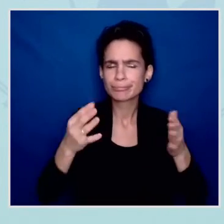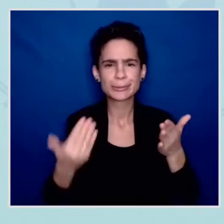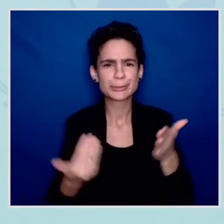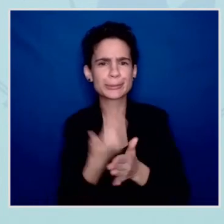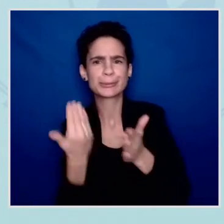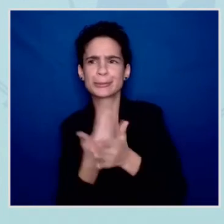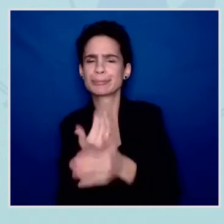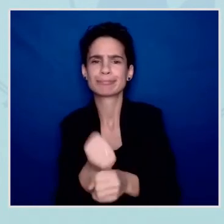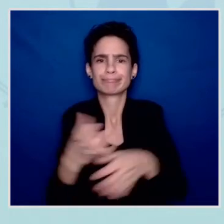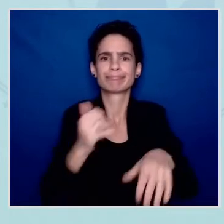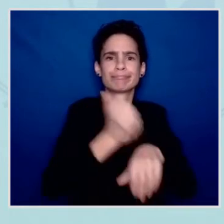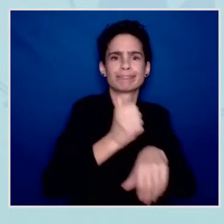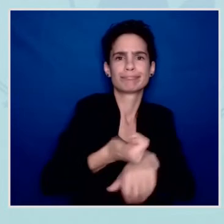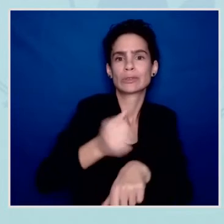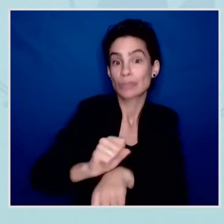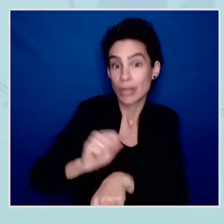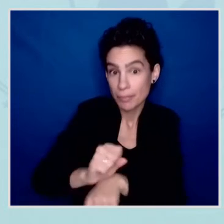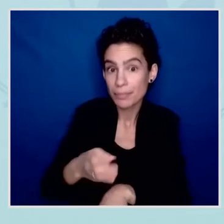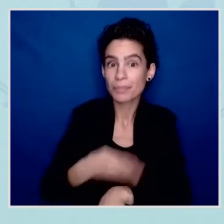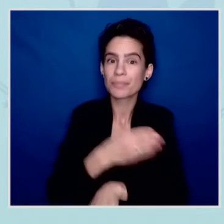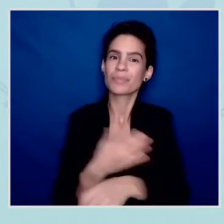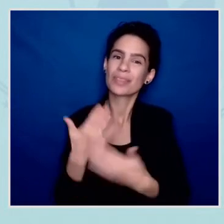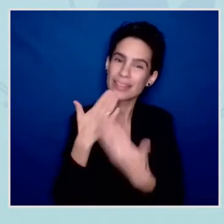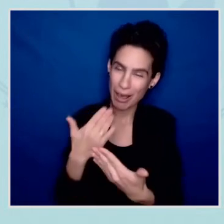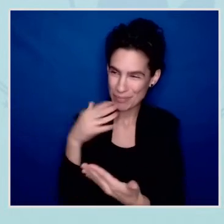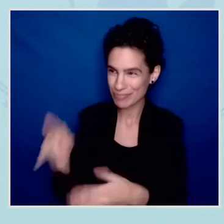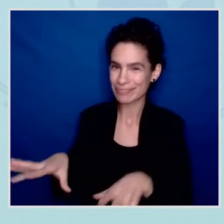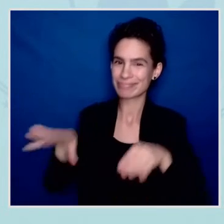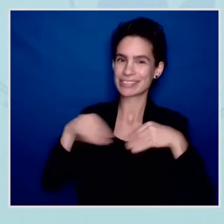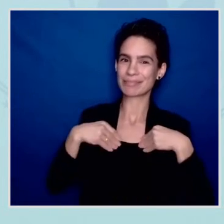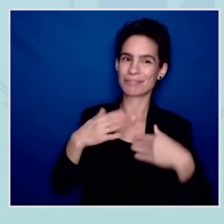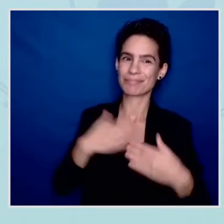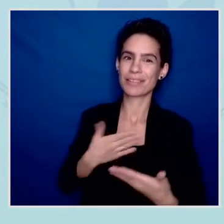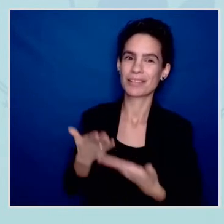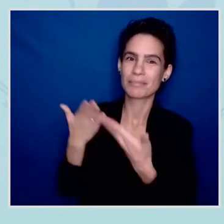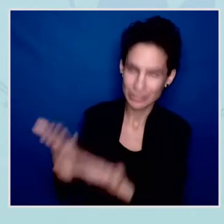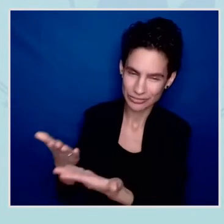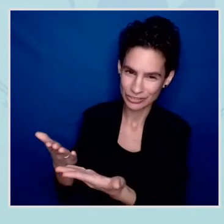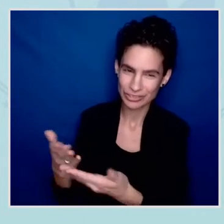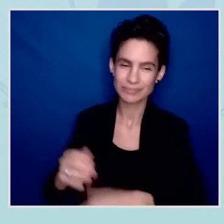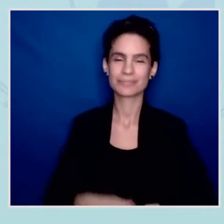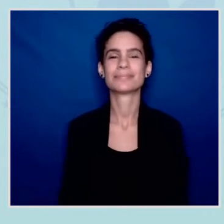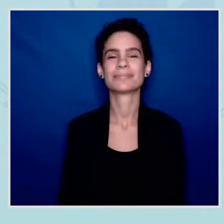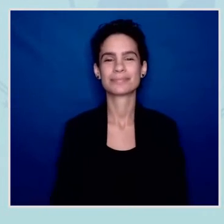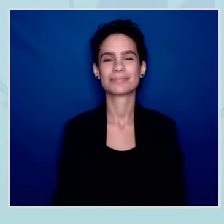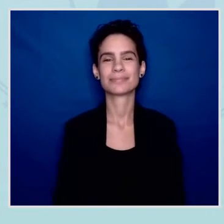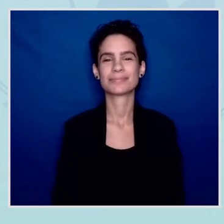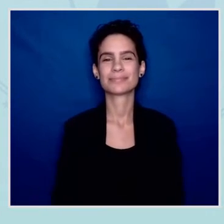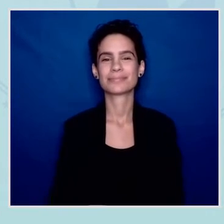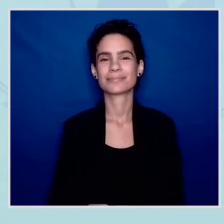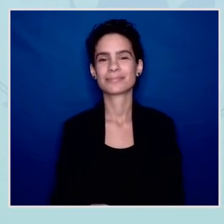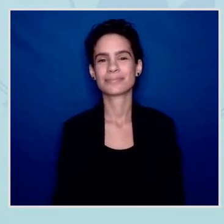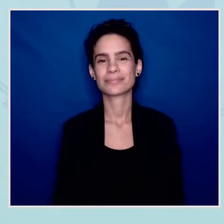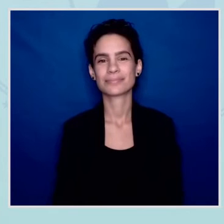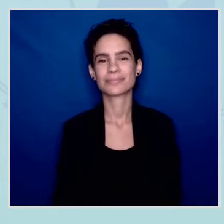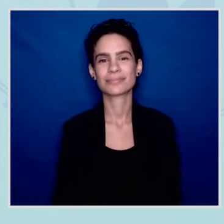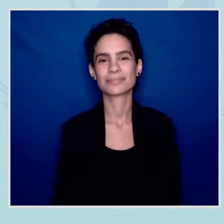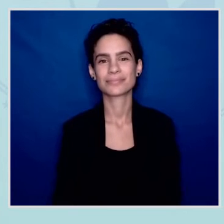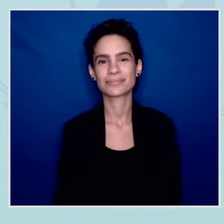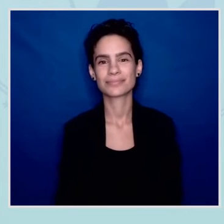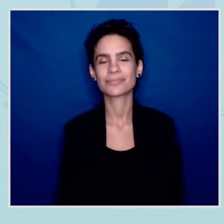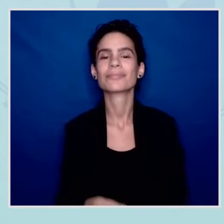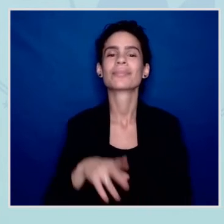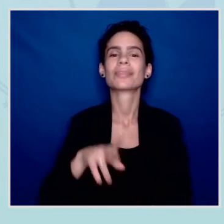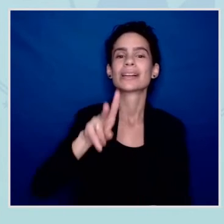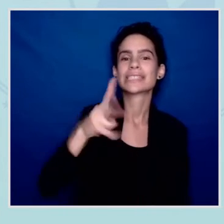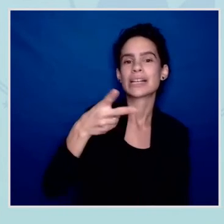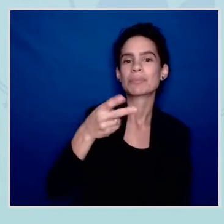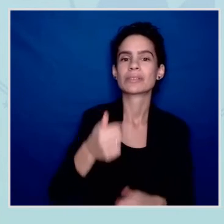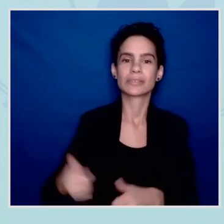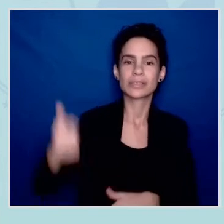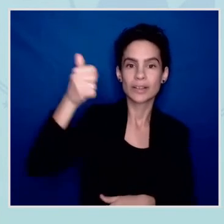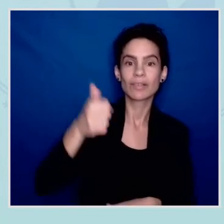MISSION NOT ONLY TO RESCUE